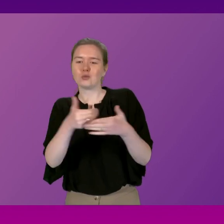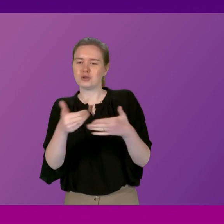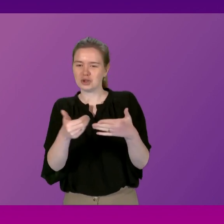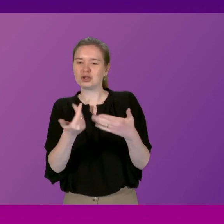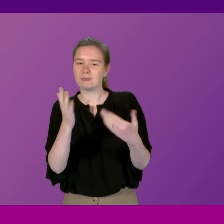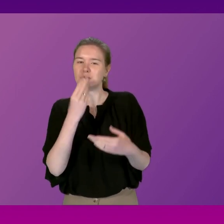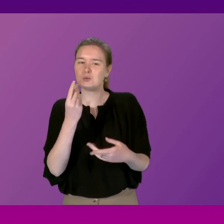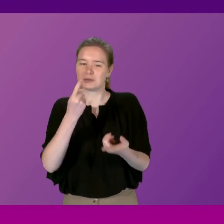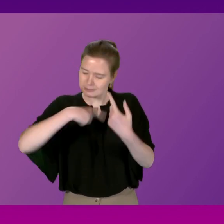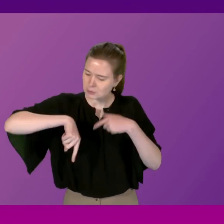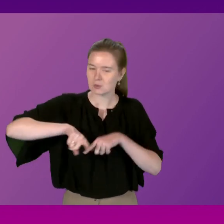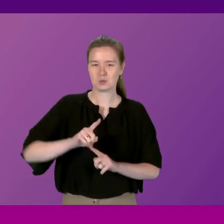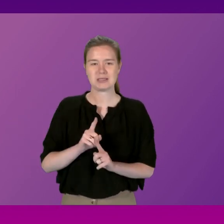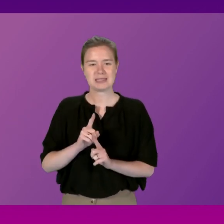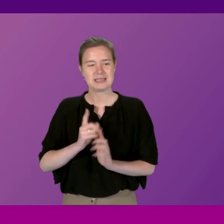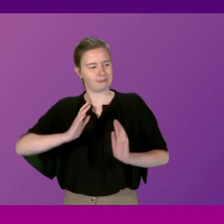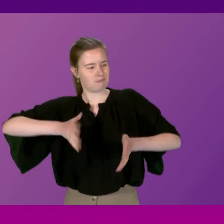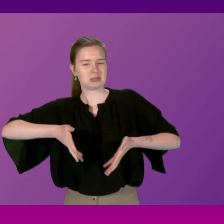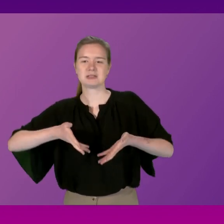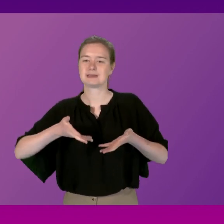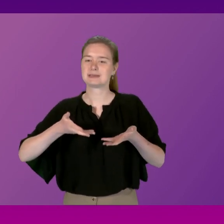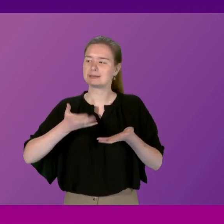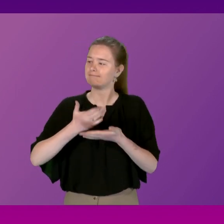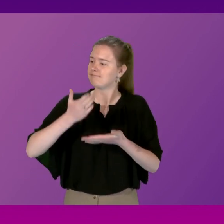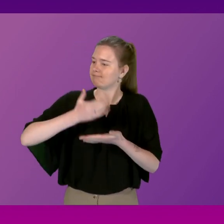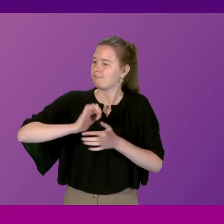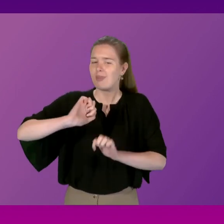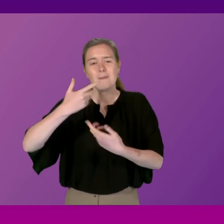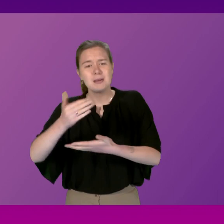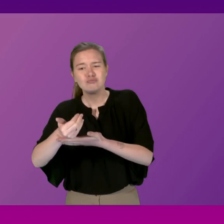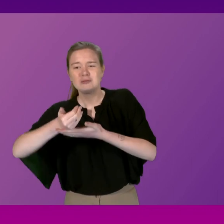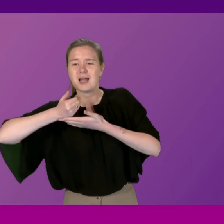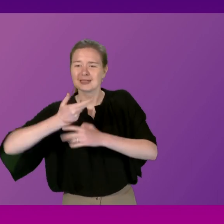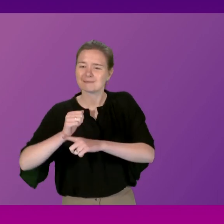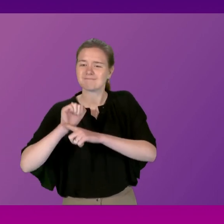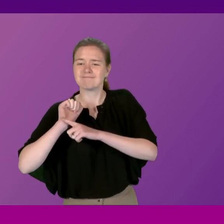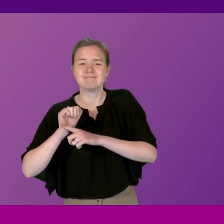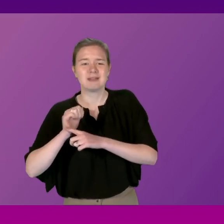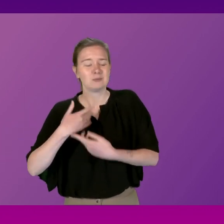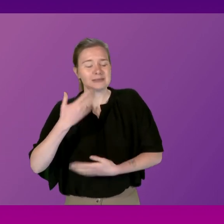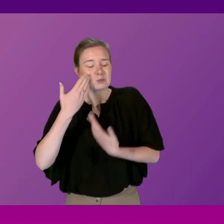as though we must ensure that they are protected and so on; we do not realise that they have